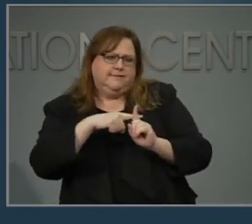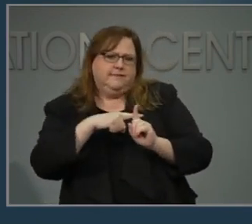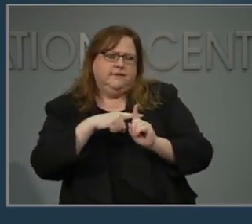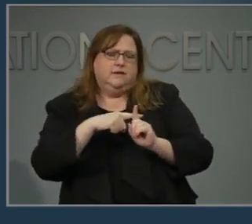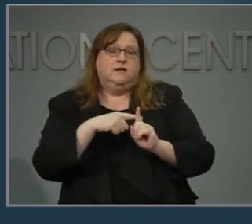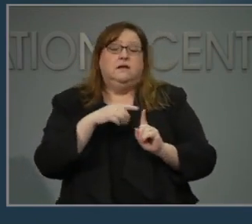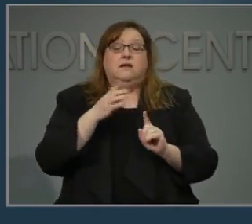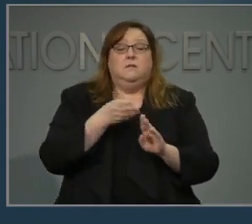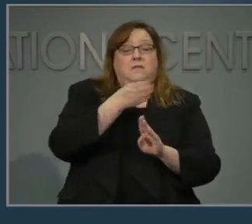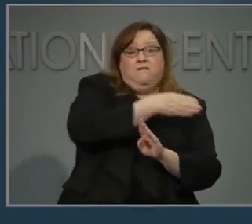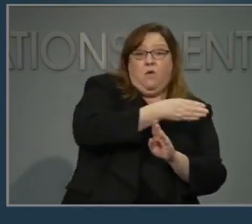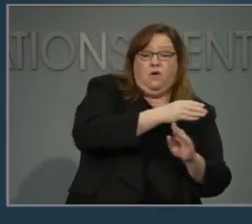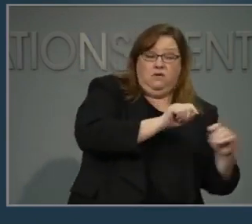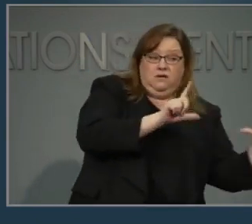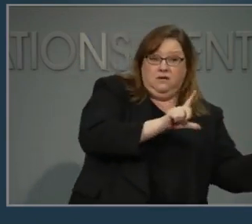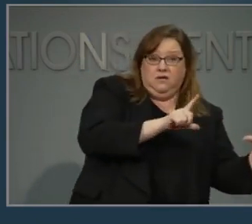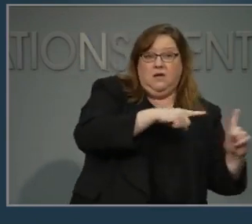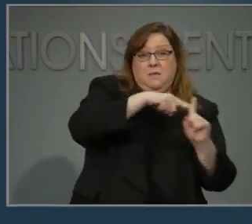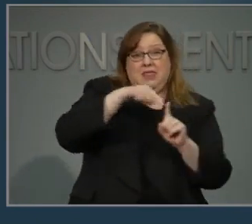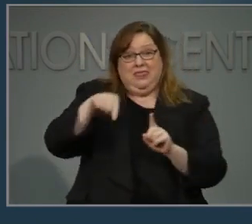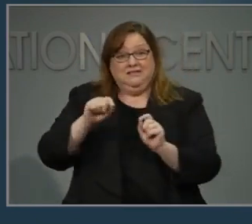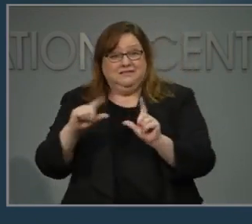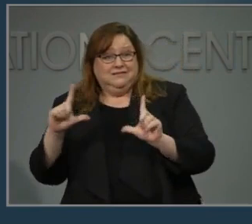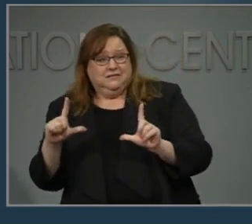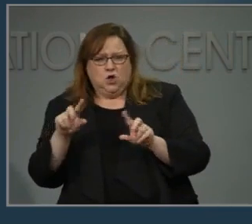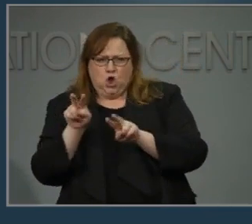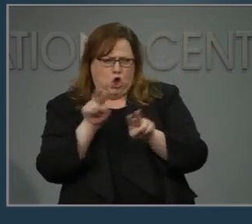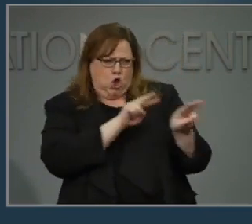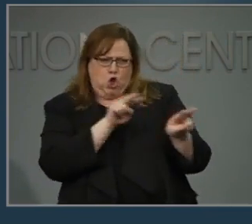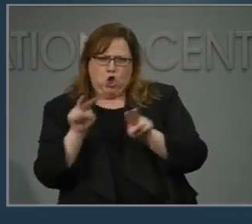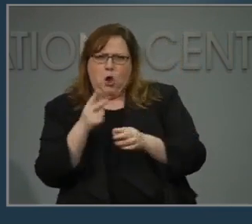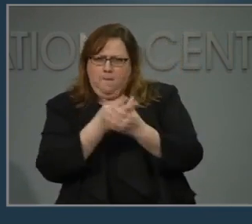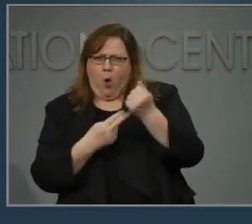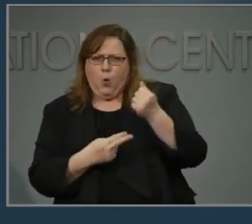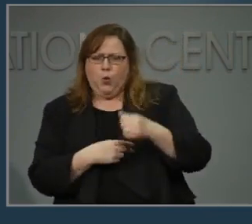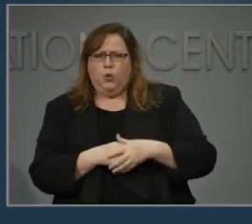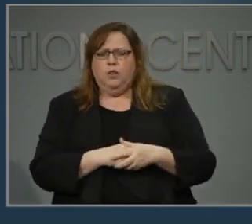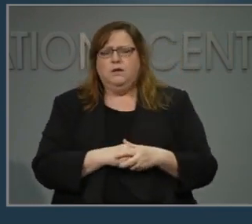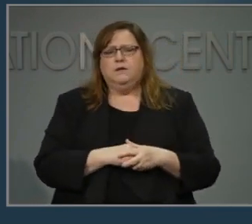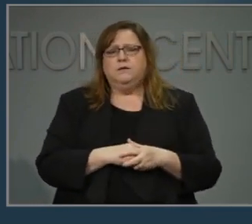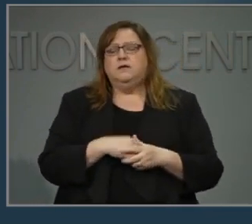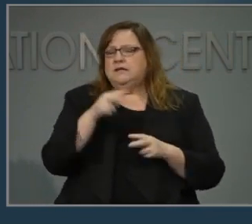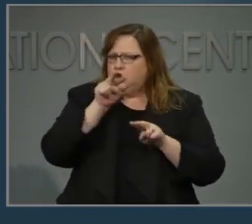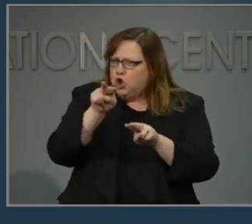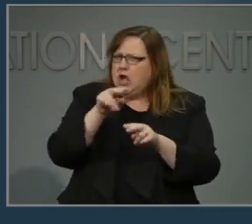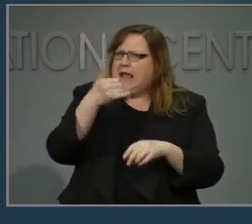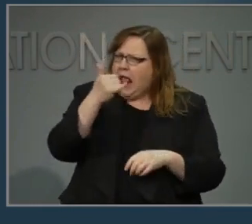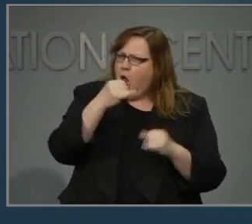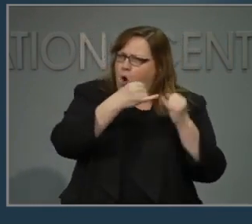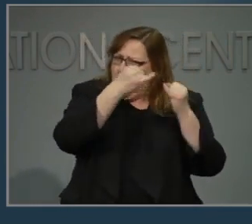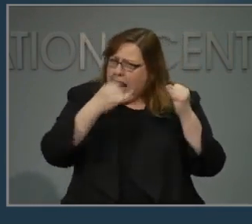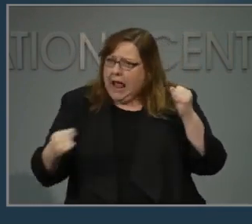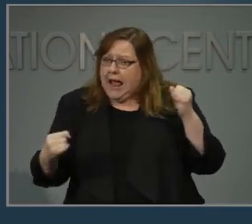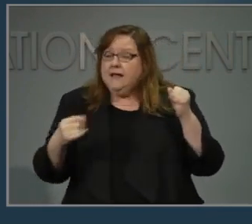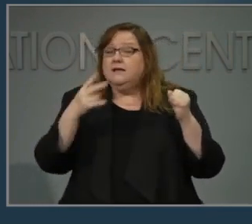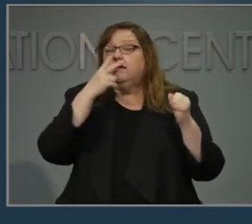DON THAT. WE LOOK AT THE PERCENTAGE OF TESTS THAT ARE POSITIVE ON THE NEXT SLIDE. PIT IS IMPORTANT TO INTERPRET TH LAST GRAPH YOU SAW AND THIS GRAPH TOGETHER.